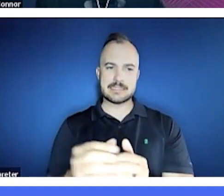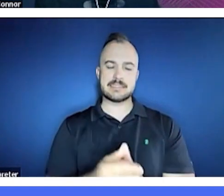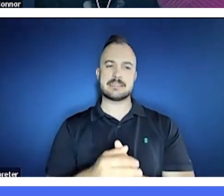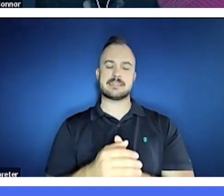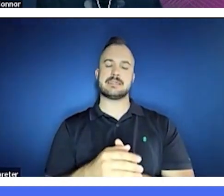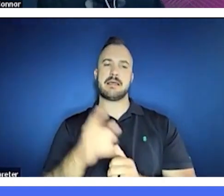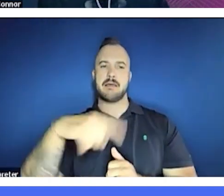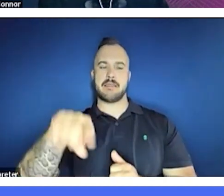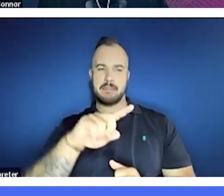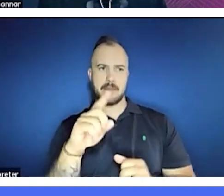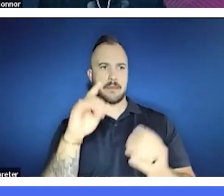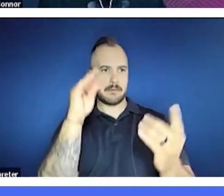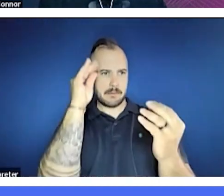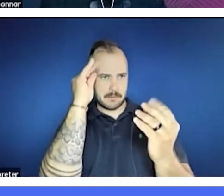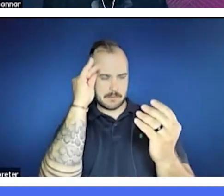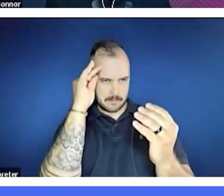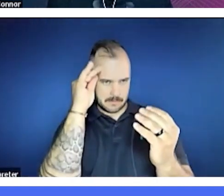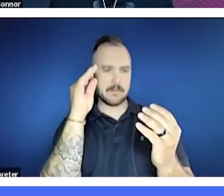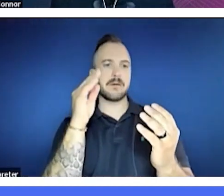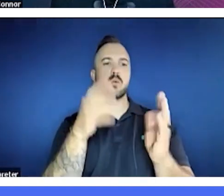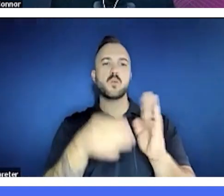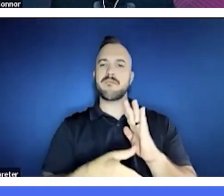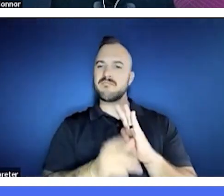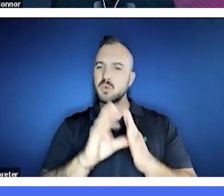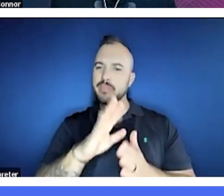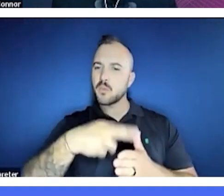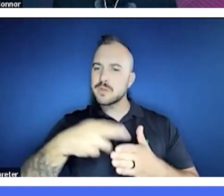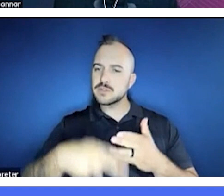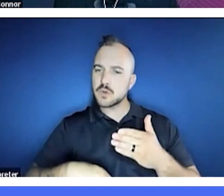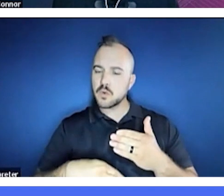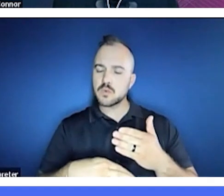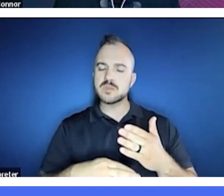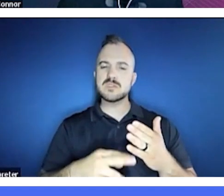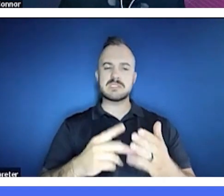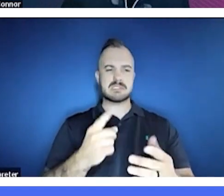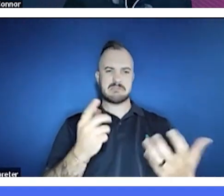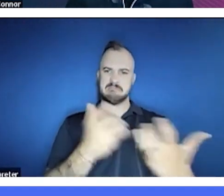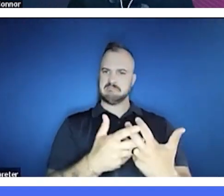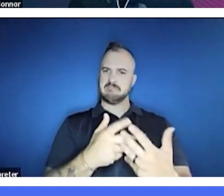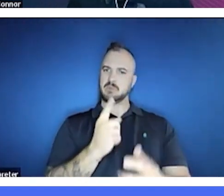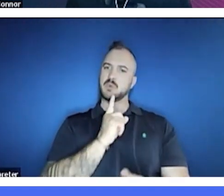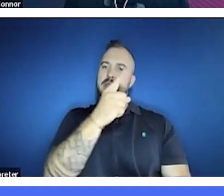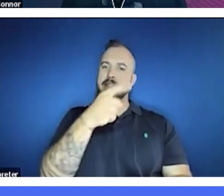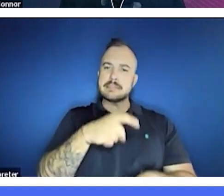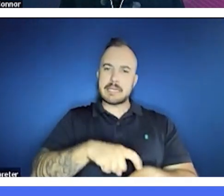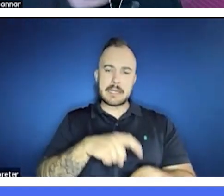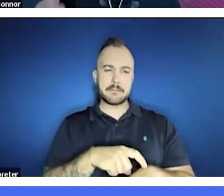back and make sure that we're reviewing those results with them in real time. We need to, whether that's, you know, a question that gets asked in the system,